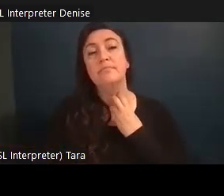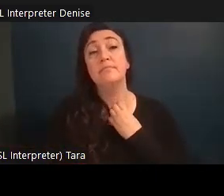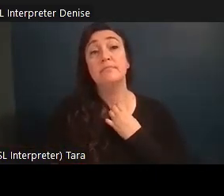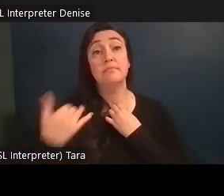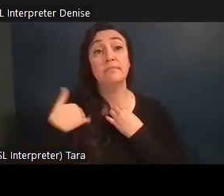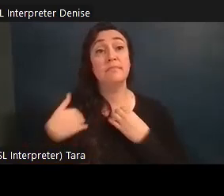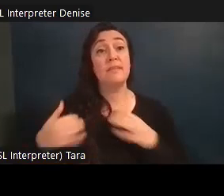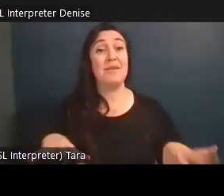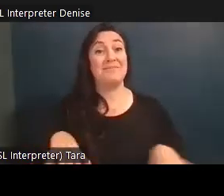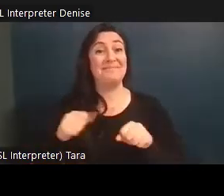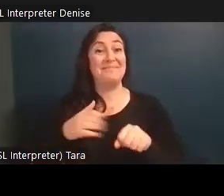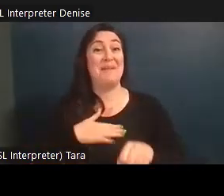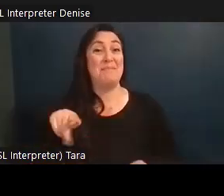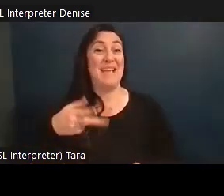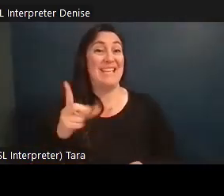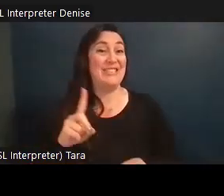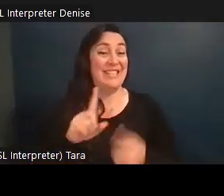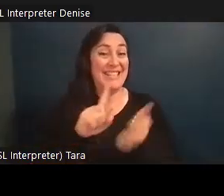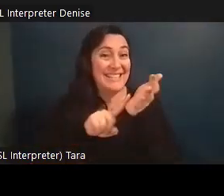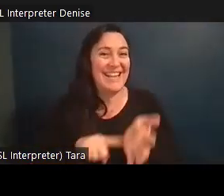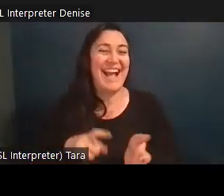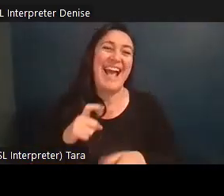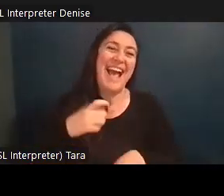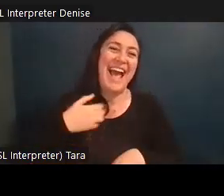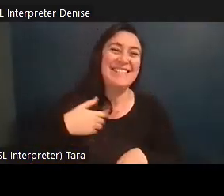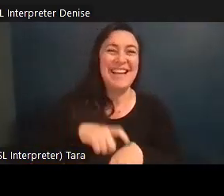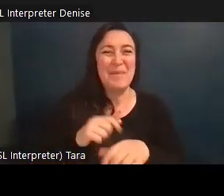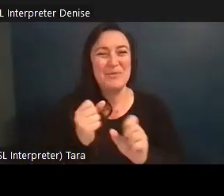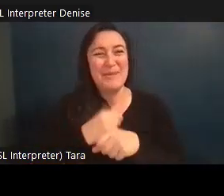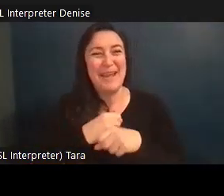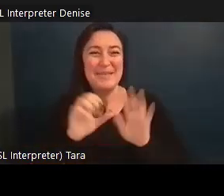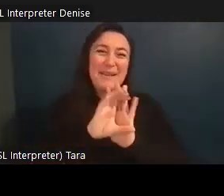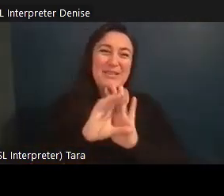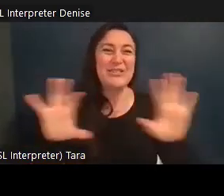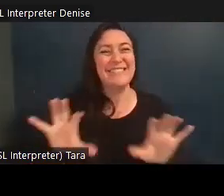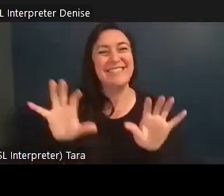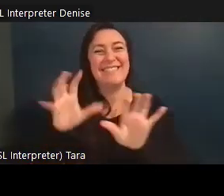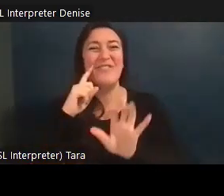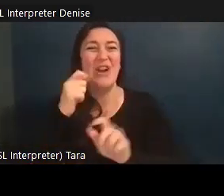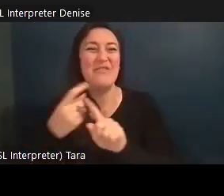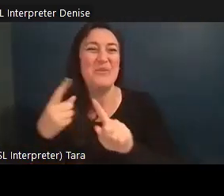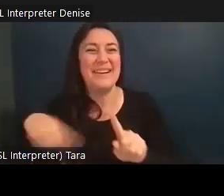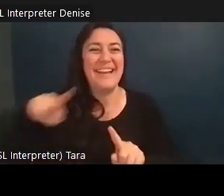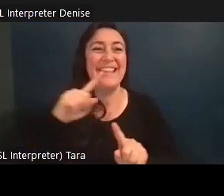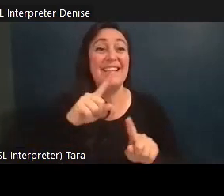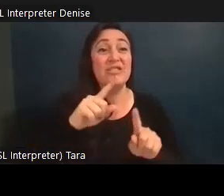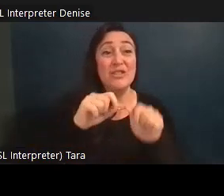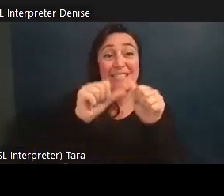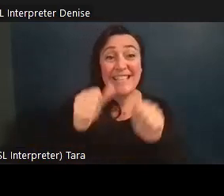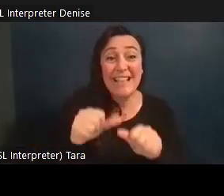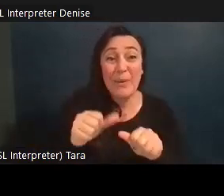make nice little clip art for everyone on the project, these are actual, you know, silhouettes of actual people who are collaborating.